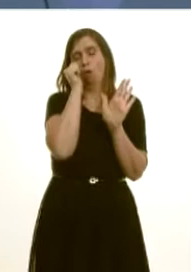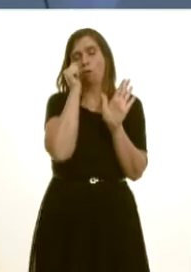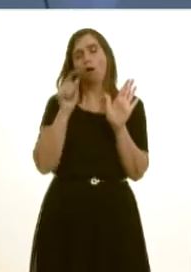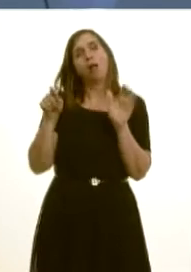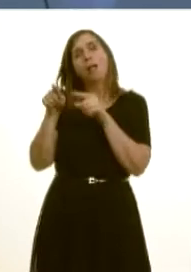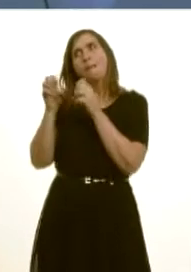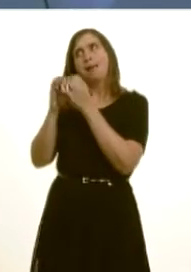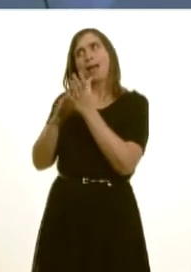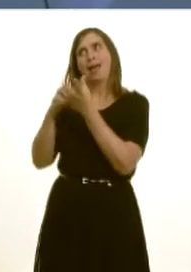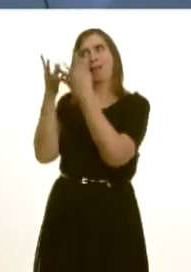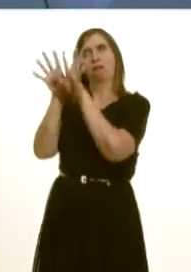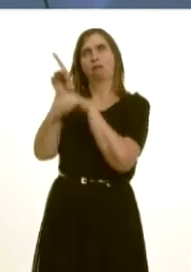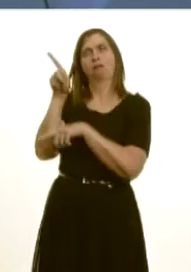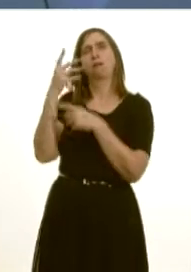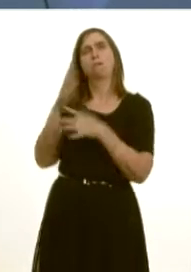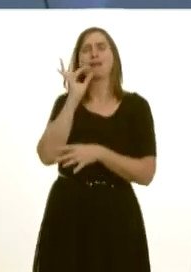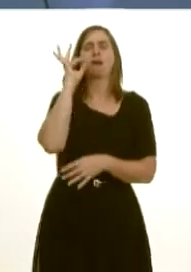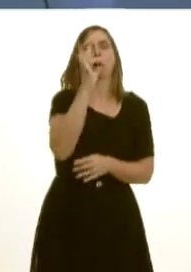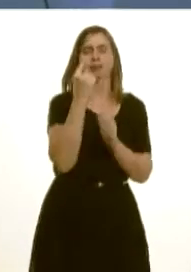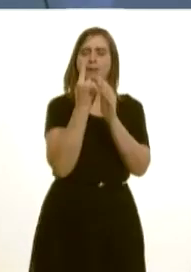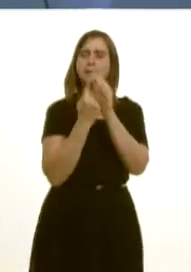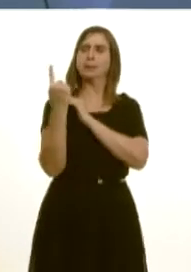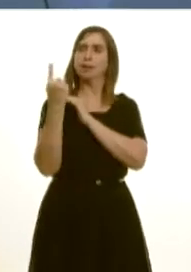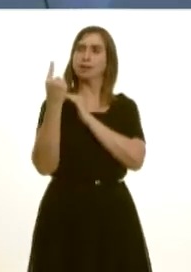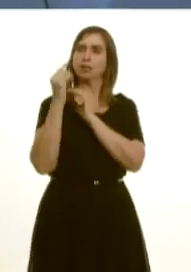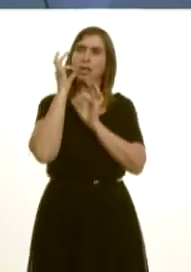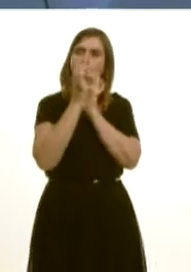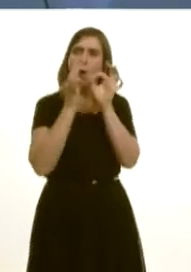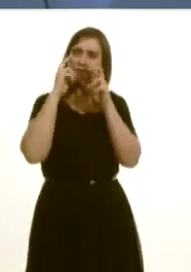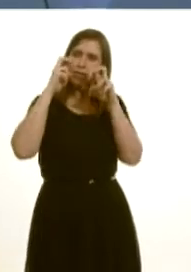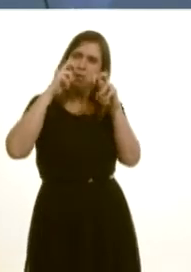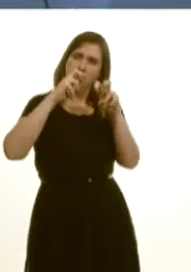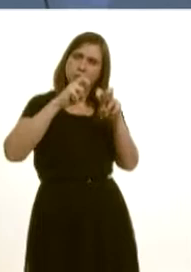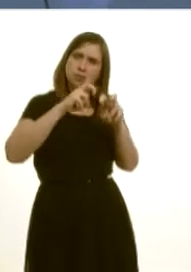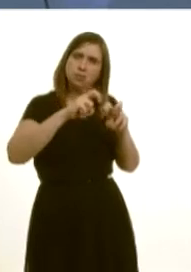it has made for an independent inquiry here in Wales into the issues and challenges that